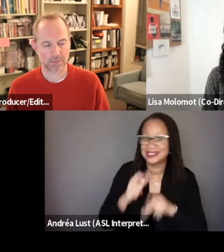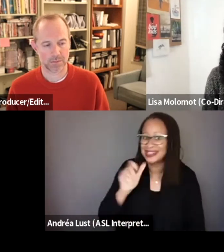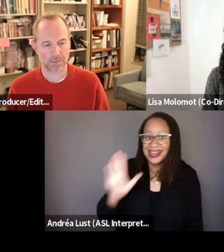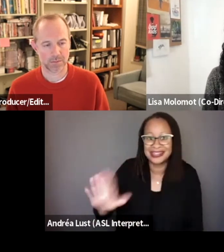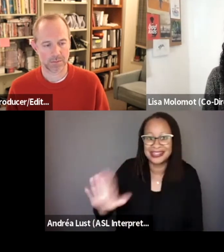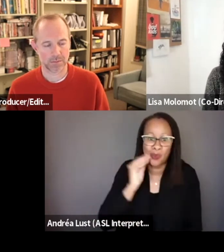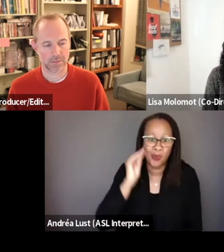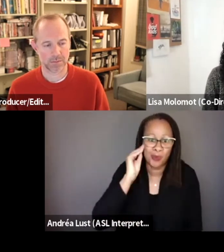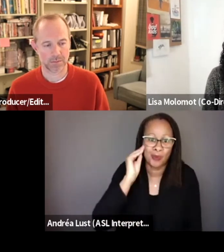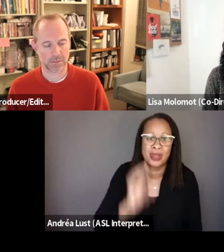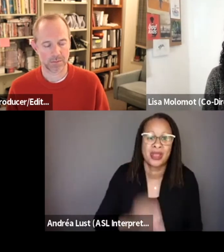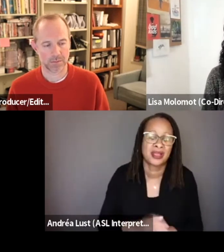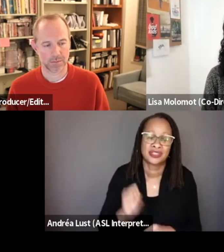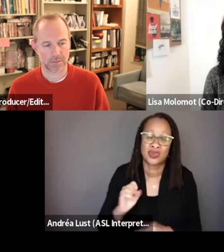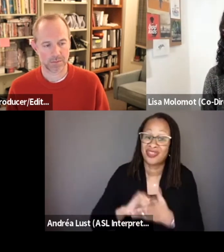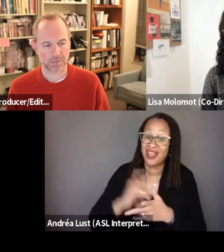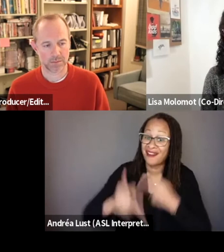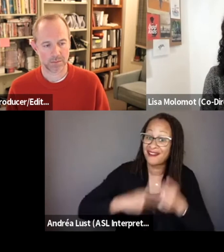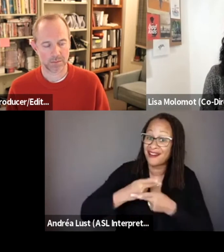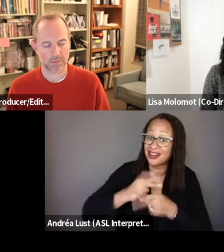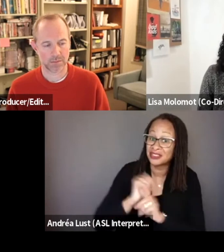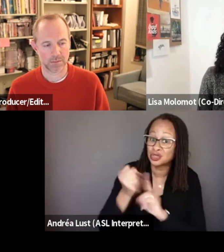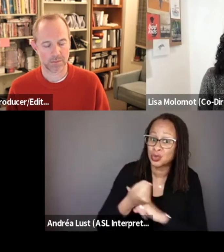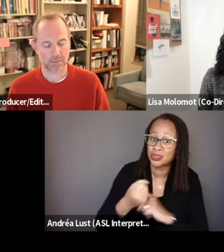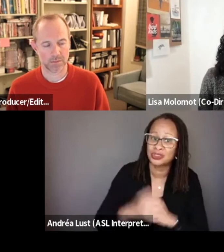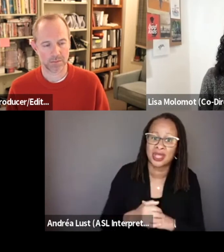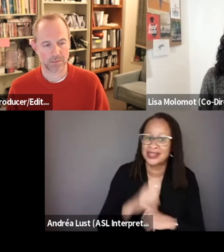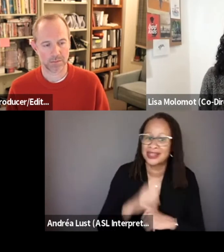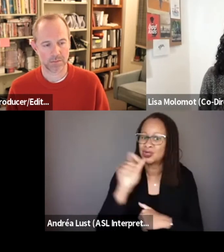So those sort of situations don't need to happen.